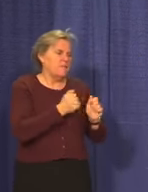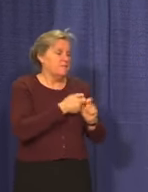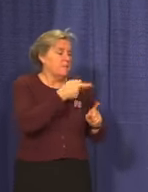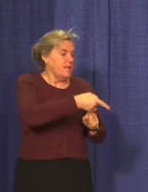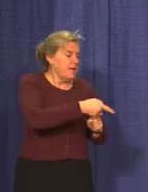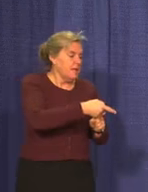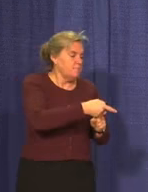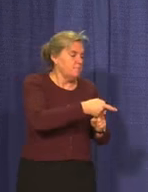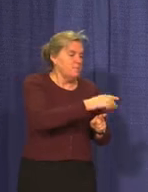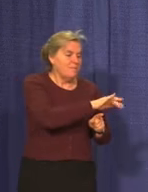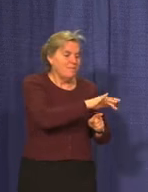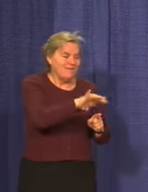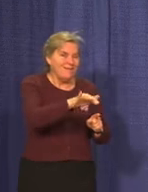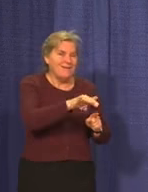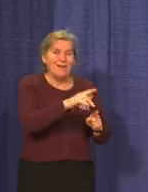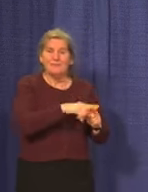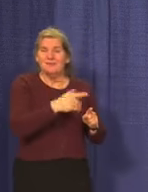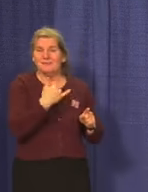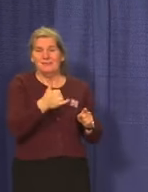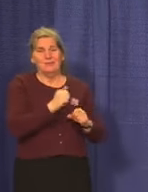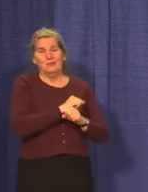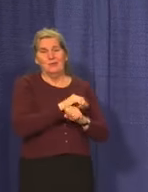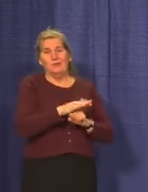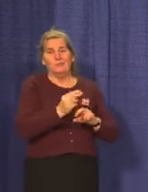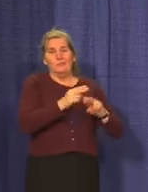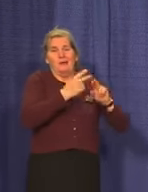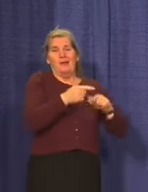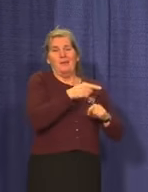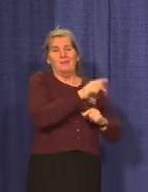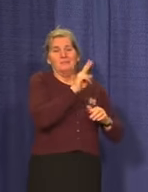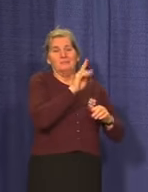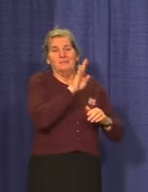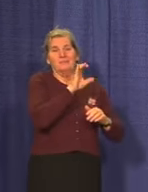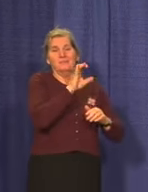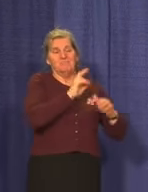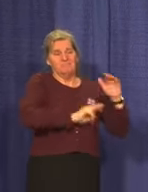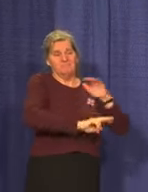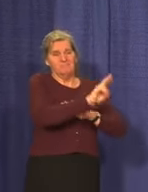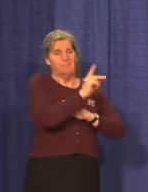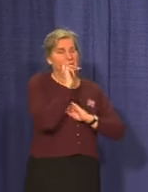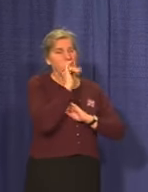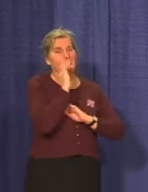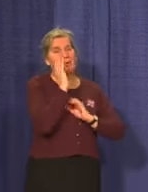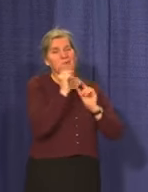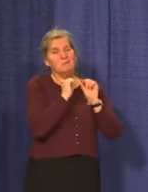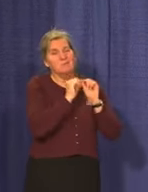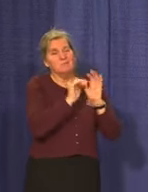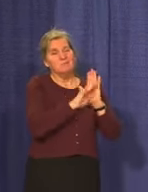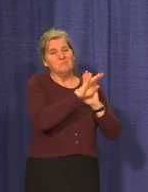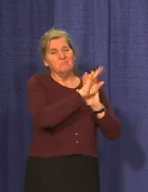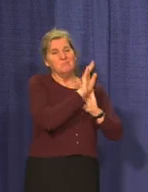BUT NEVER THE LESS, CASES CONTINUE TO MOUNT AND PROJECTIONS IN BC ARE FOR A CONTINUED SURGE.